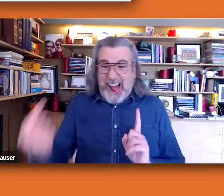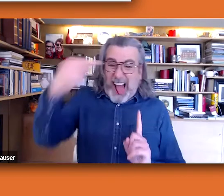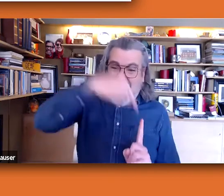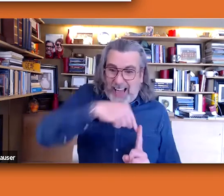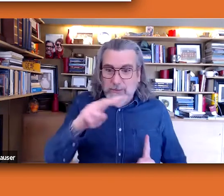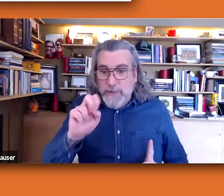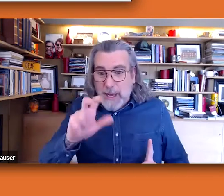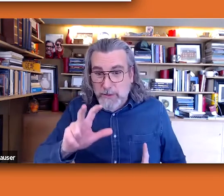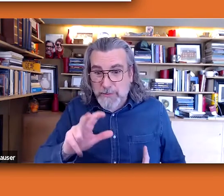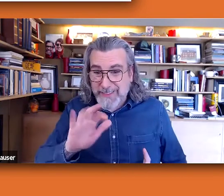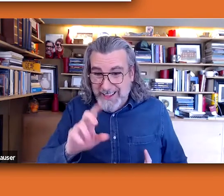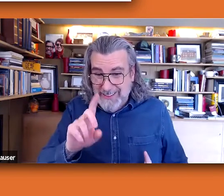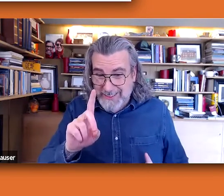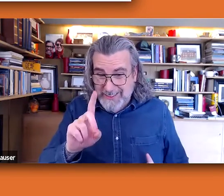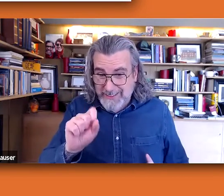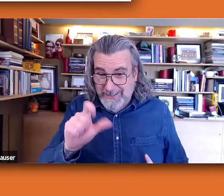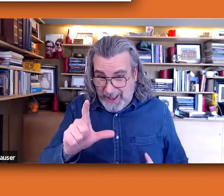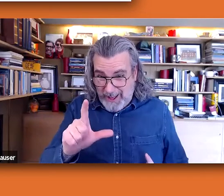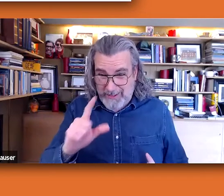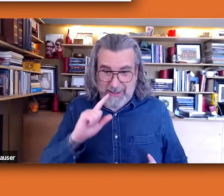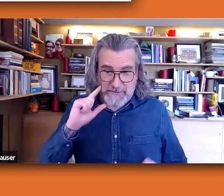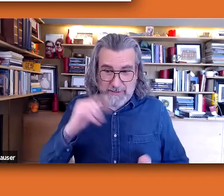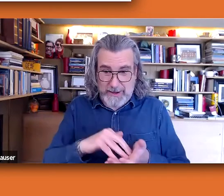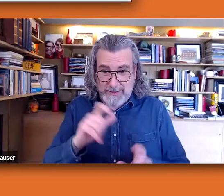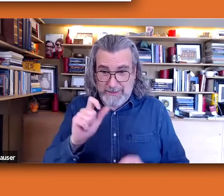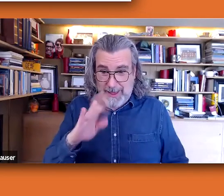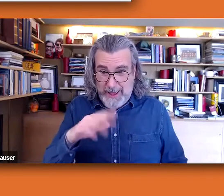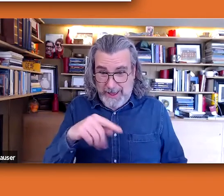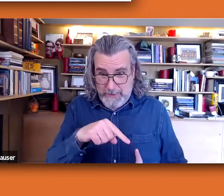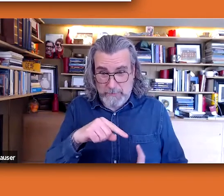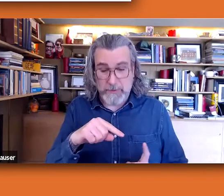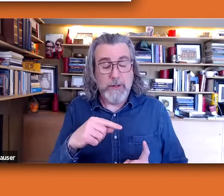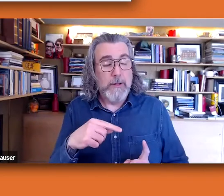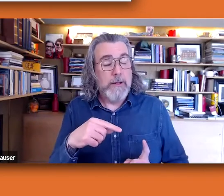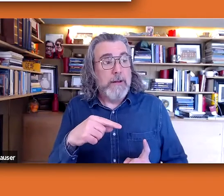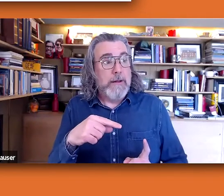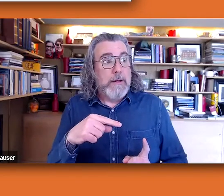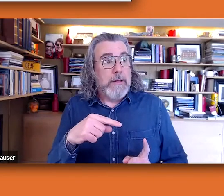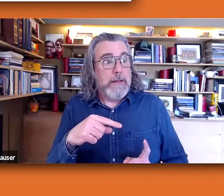Peter: Well, so we can go back to 2003 when I established the Deaf Studies Lab.